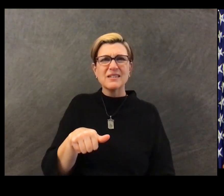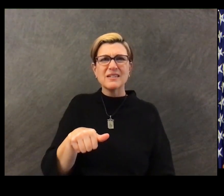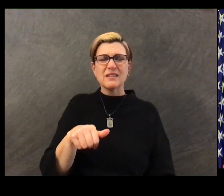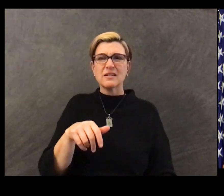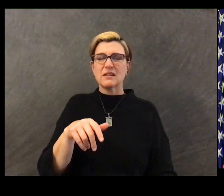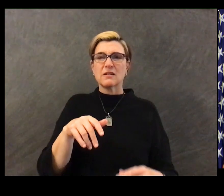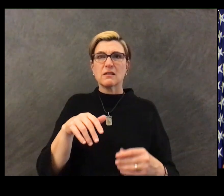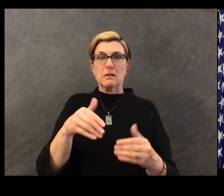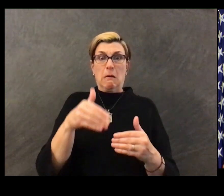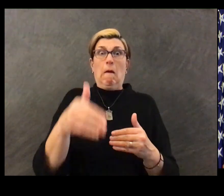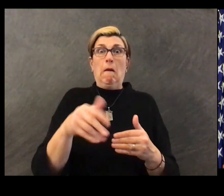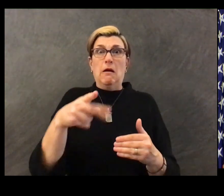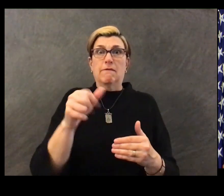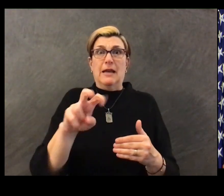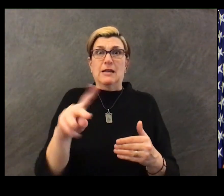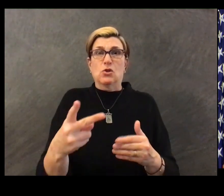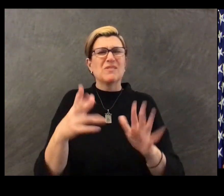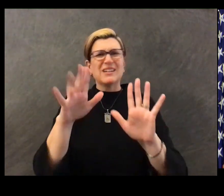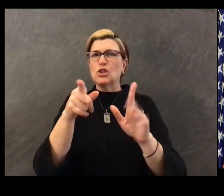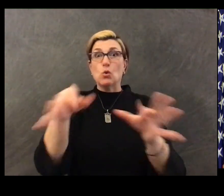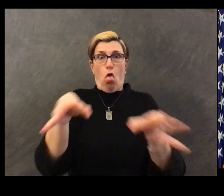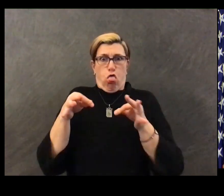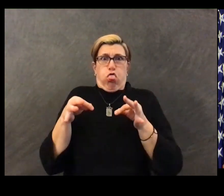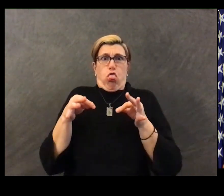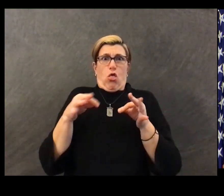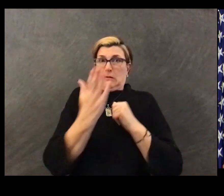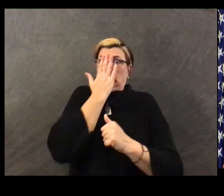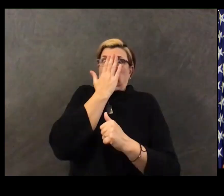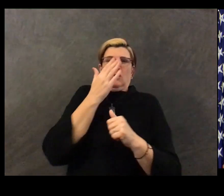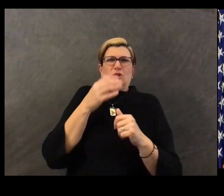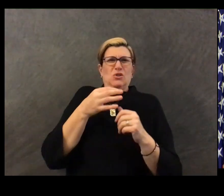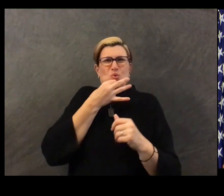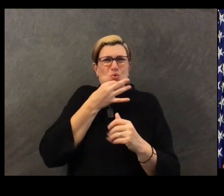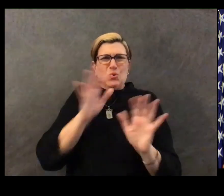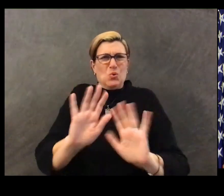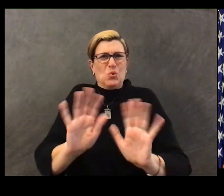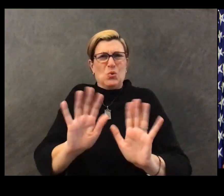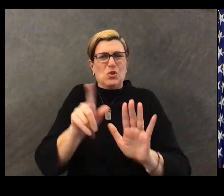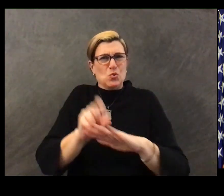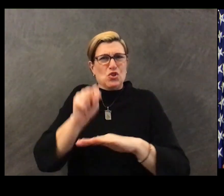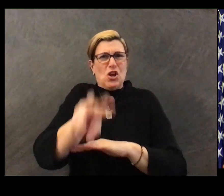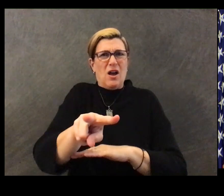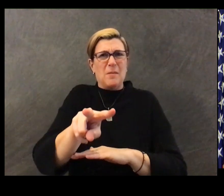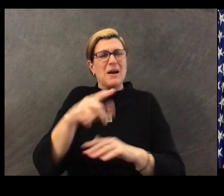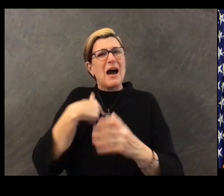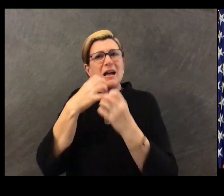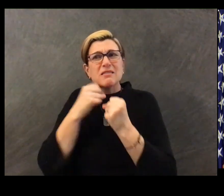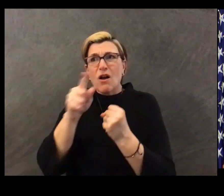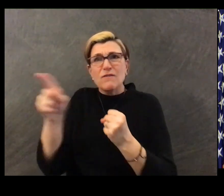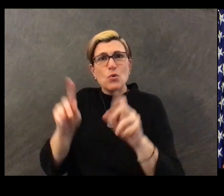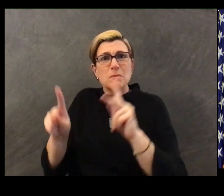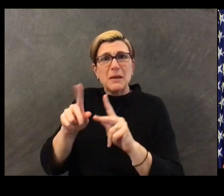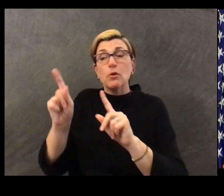too soon I think it's too soon and I love the people I love I love those people that use all of those things the spas and the